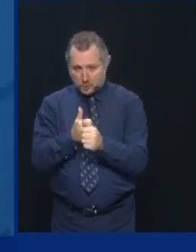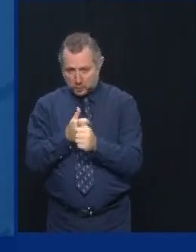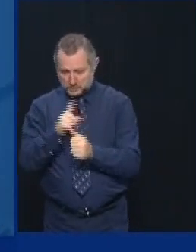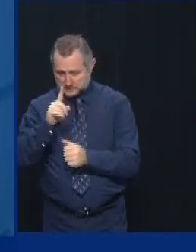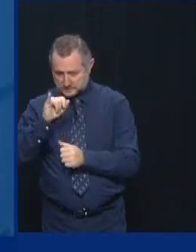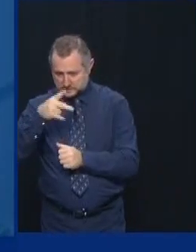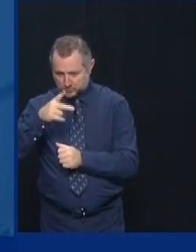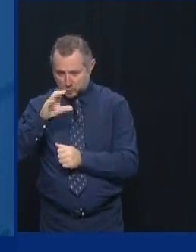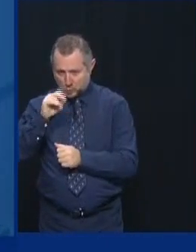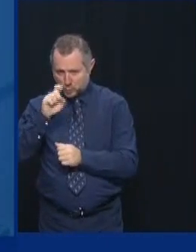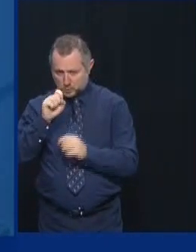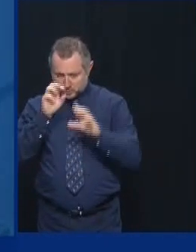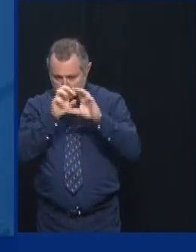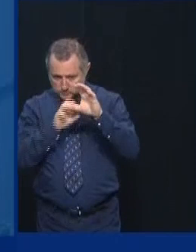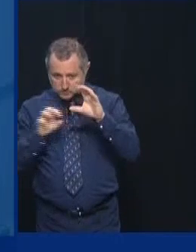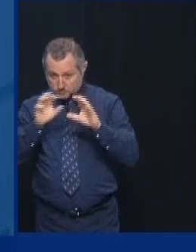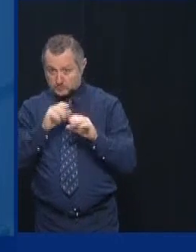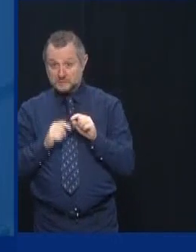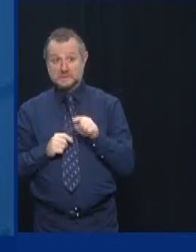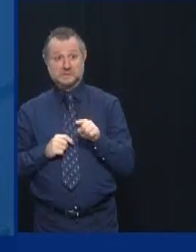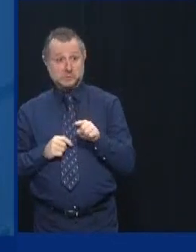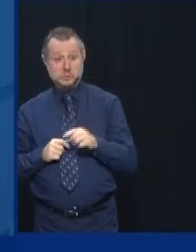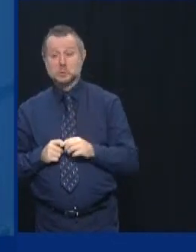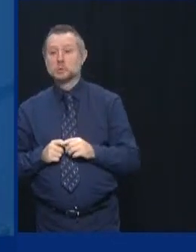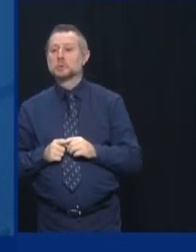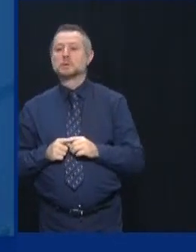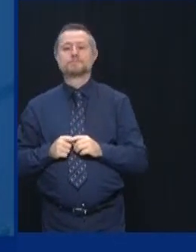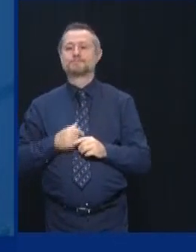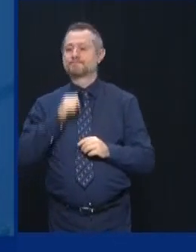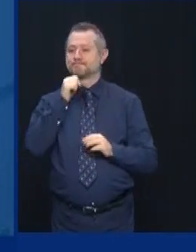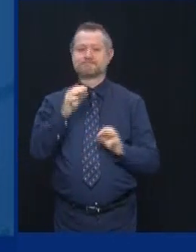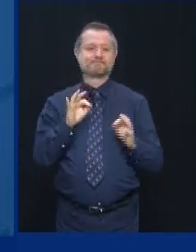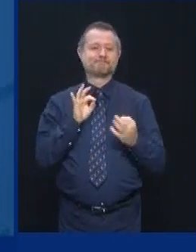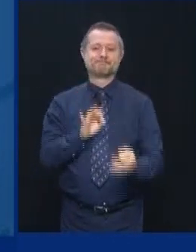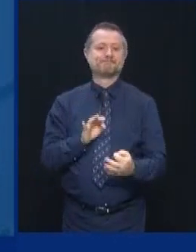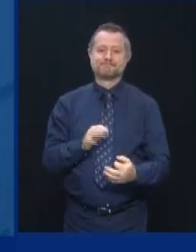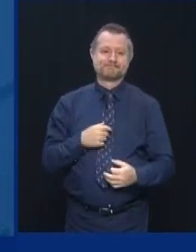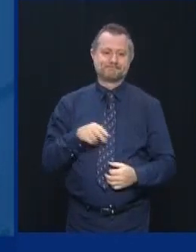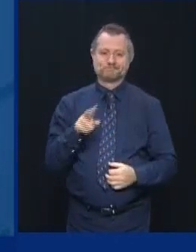THE OTHER ISSUE THAT CAME UP ON THE PHONE, WHICH IS RIGHT.